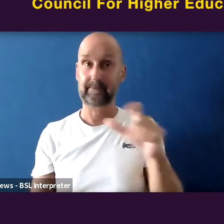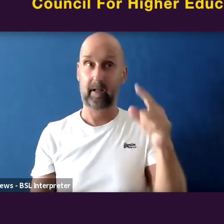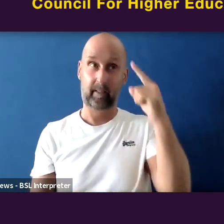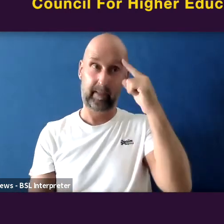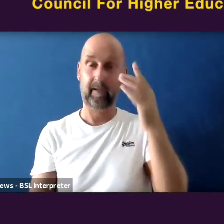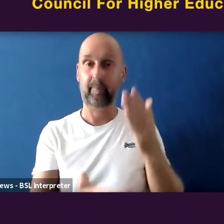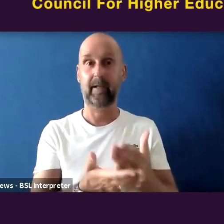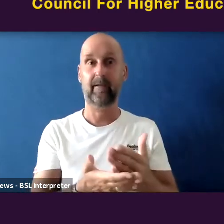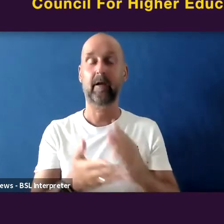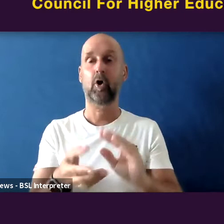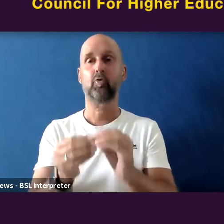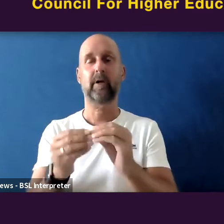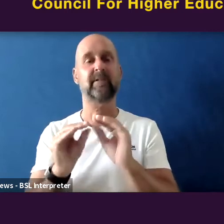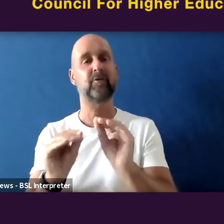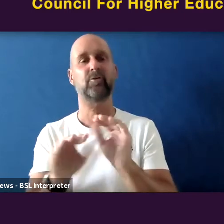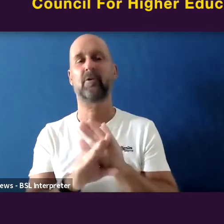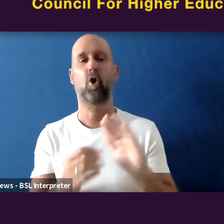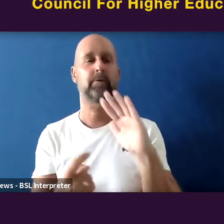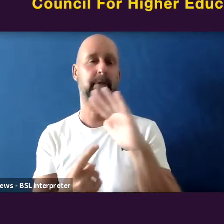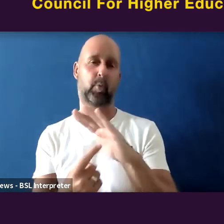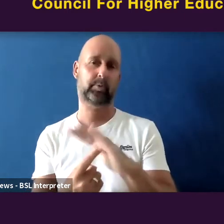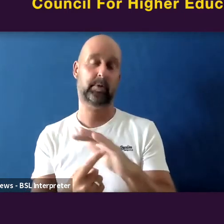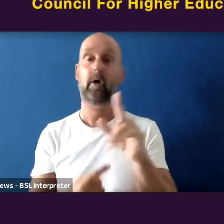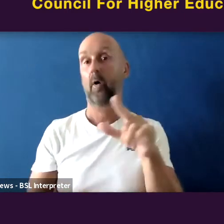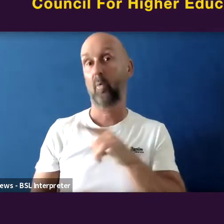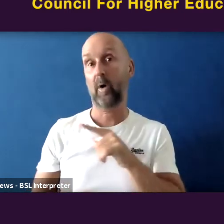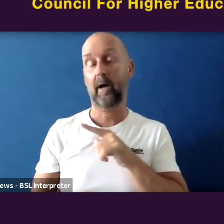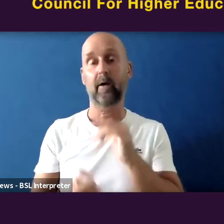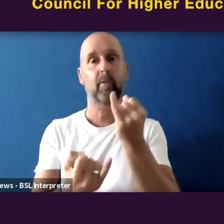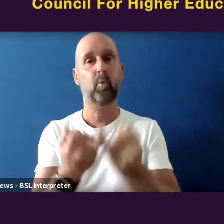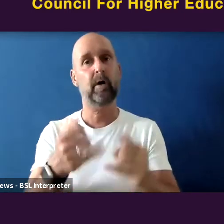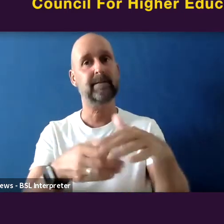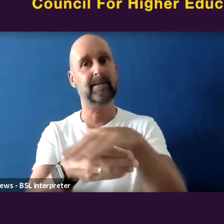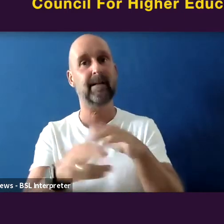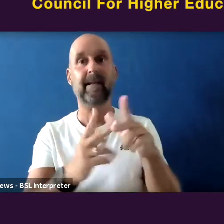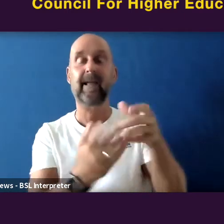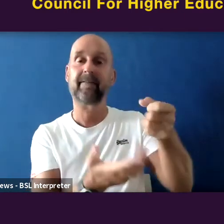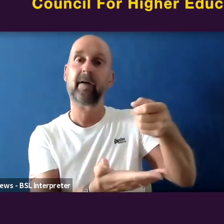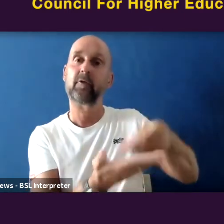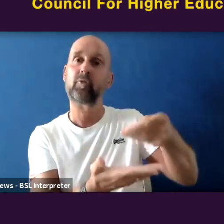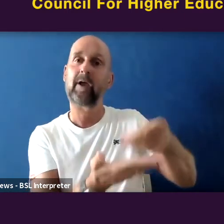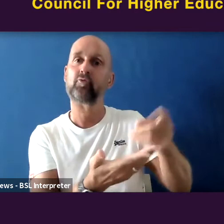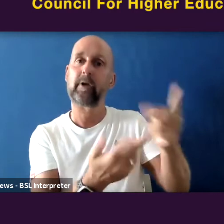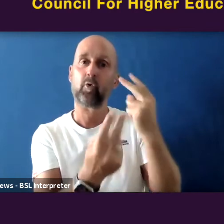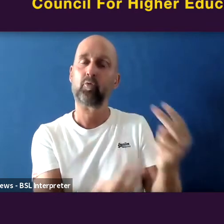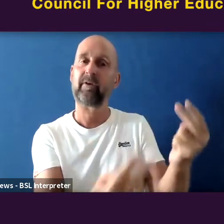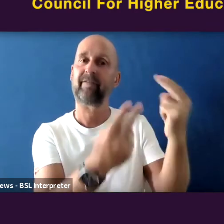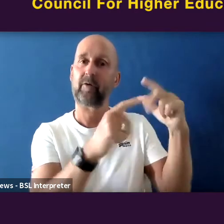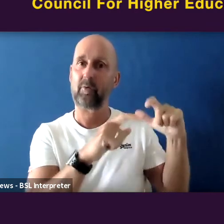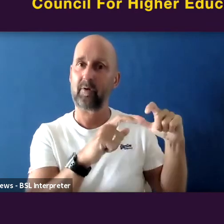is not essential and in a worst case scenario if the Treasury view prevails that Higher Education